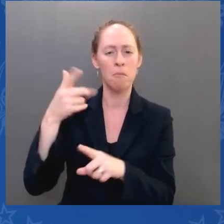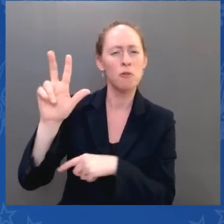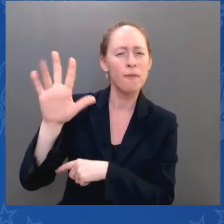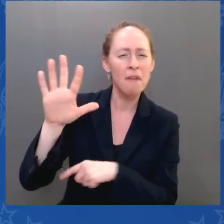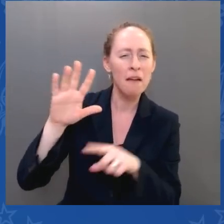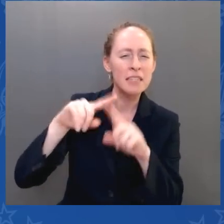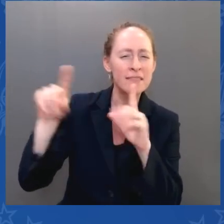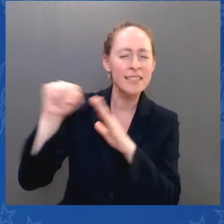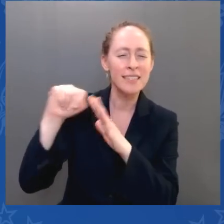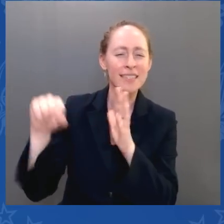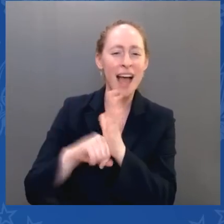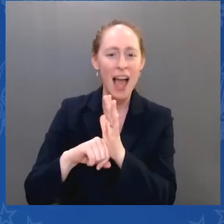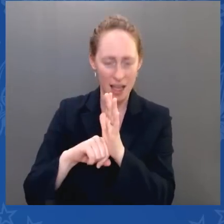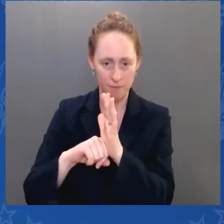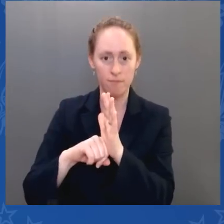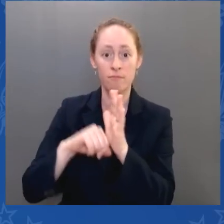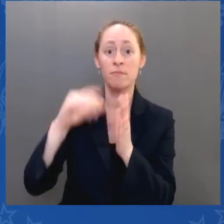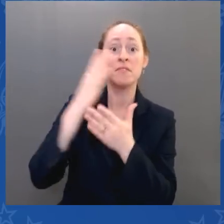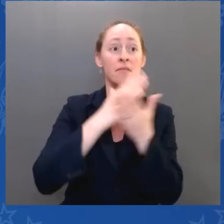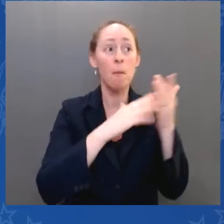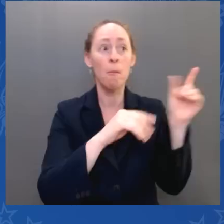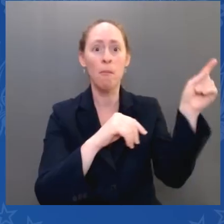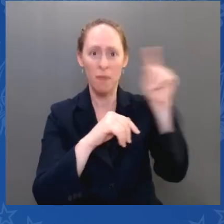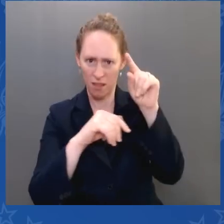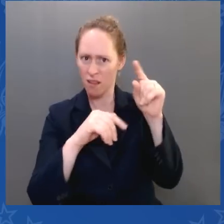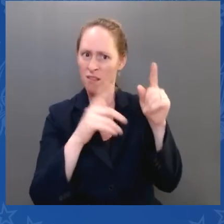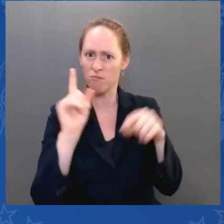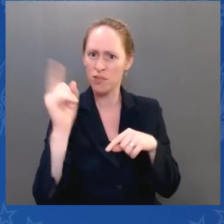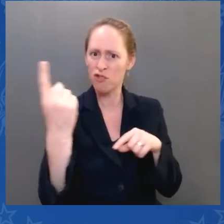Four months ago, I gave an order to release 1 million barrels